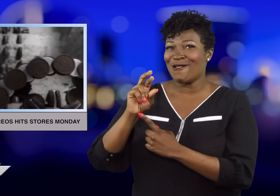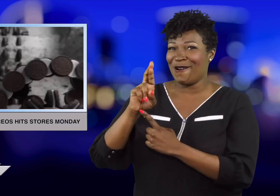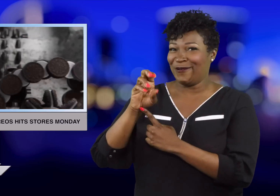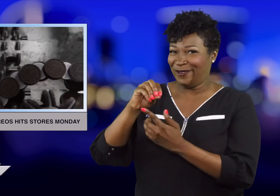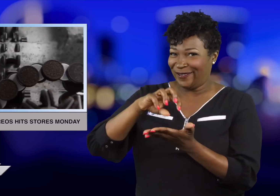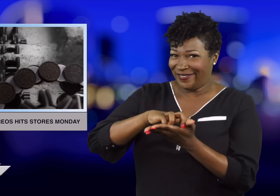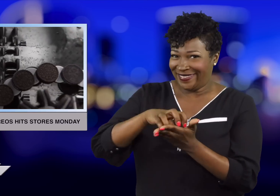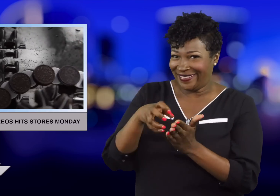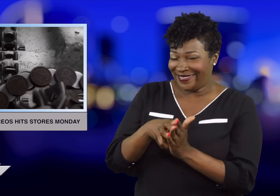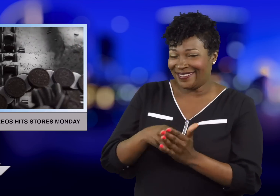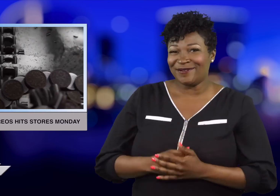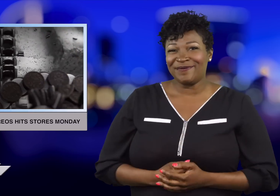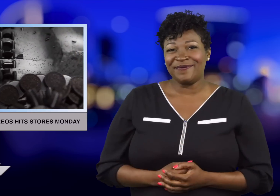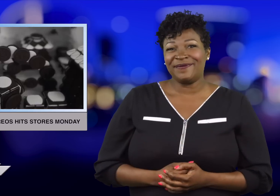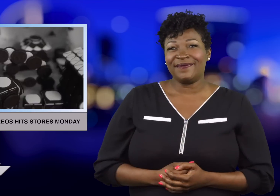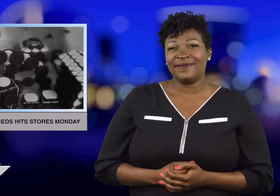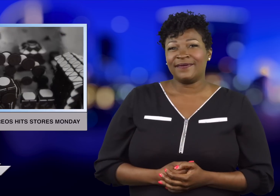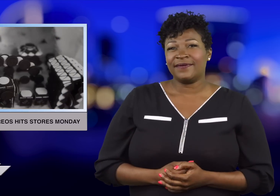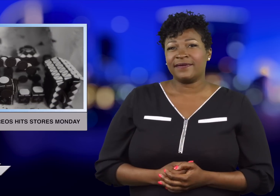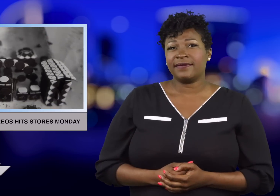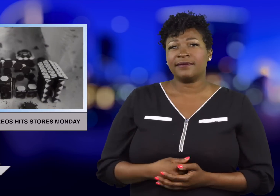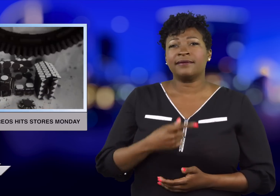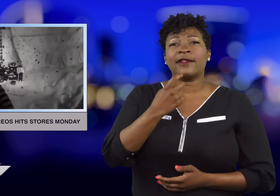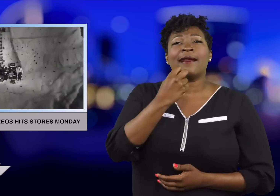of Oreos.